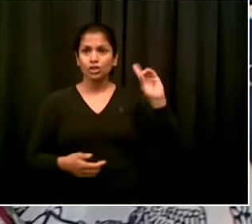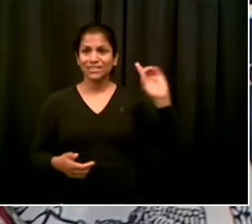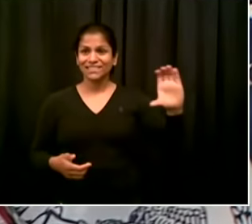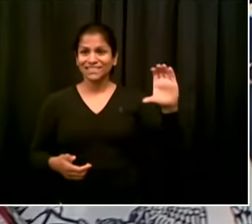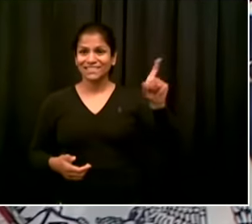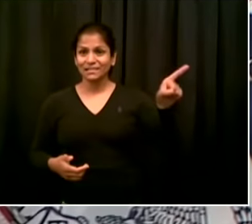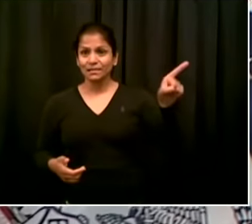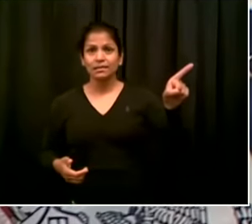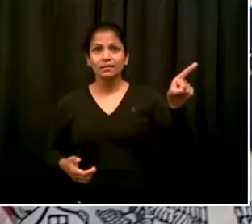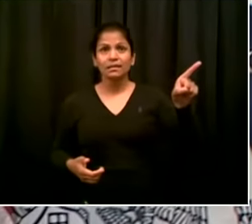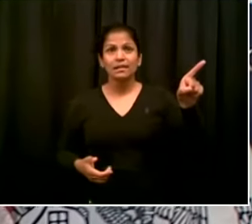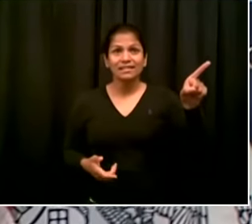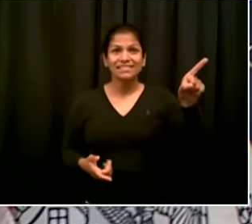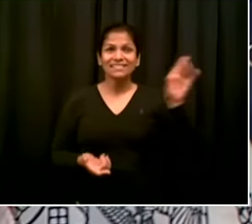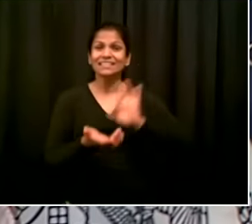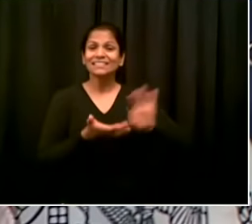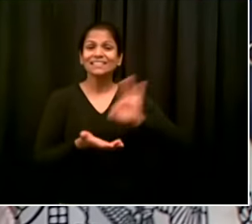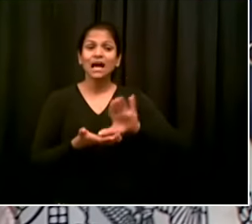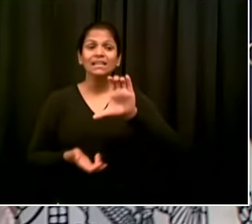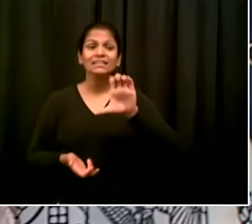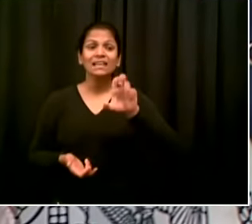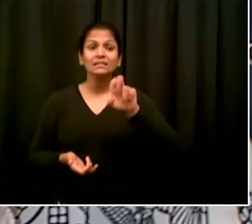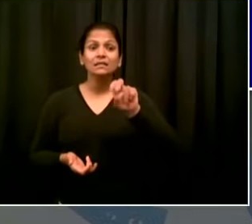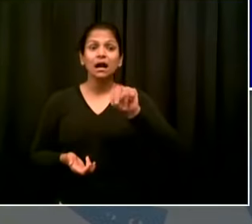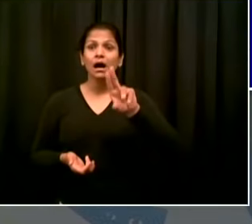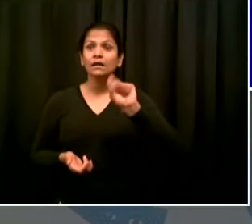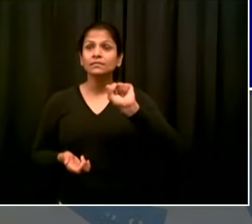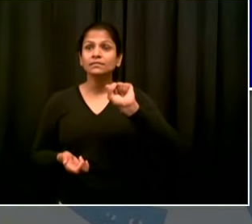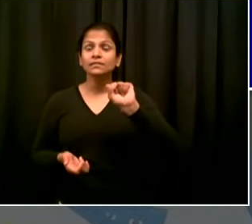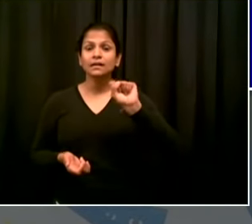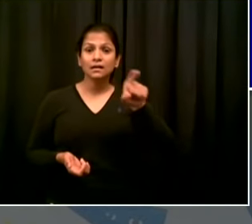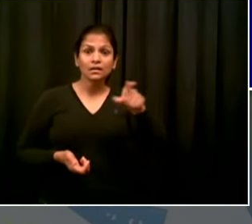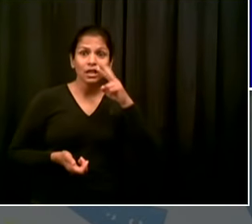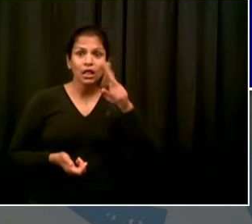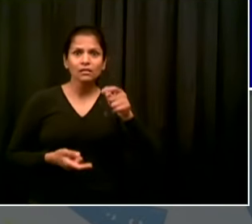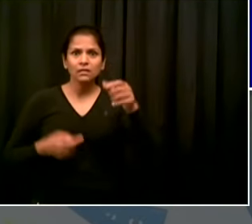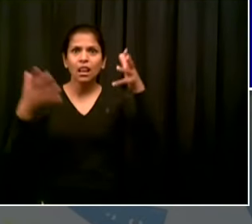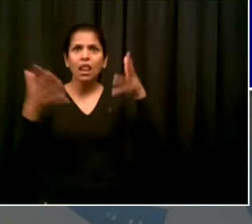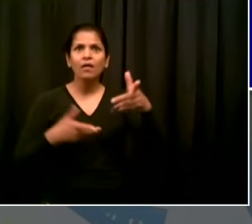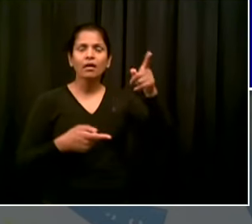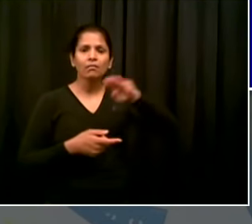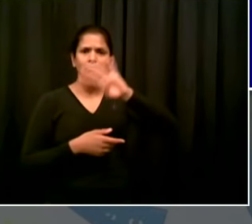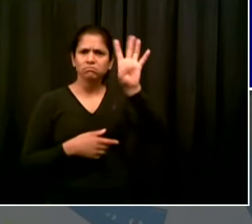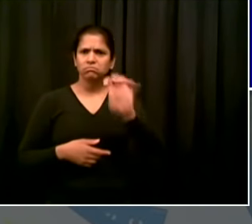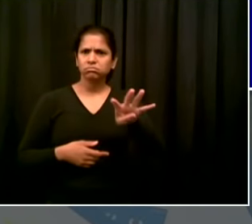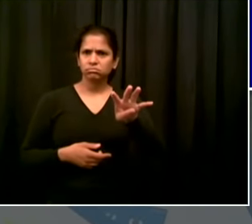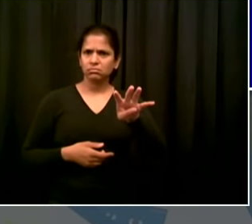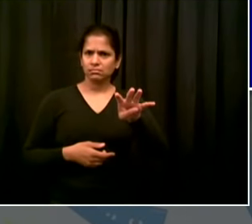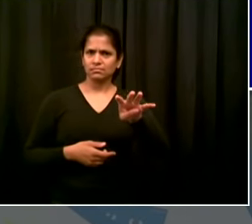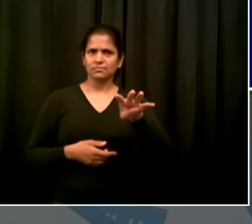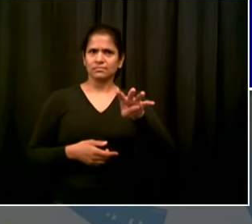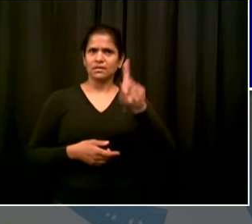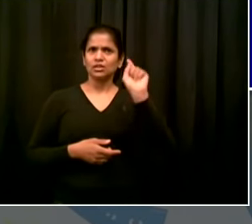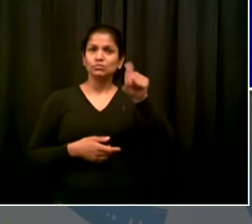OUR PARENTS GETTING THE KIDS TESTED OR PERSONELN OR PEOPLE IN COMMUNITIES EPEXRIENCING A